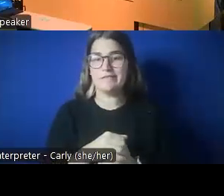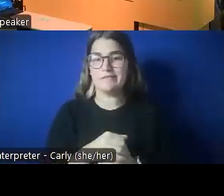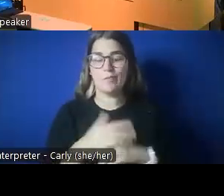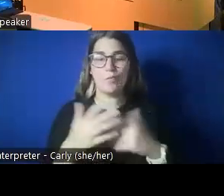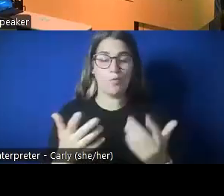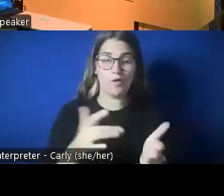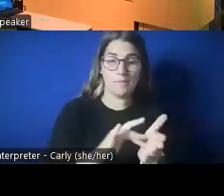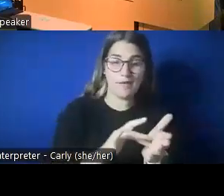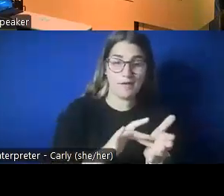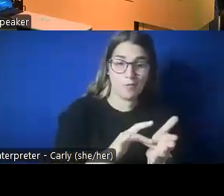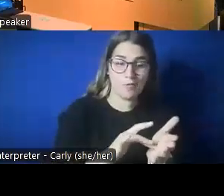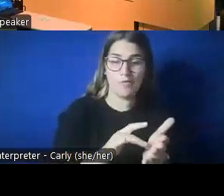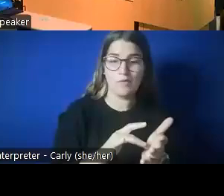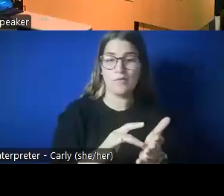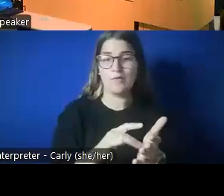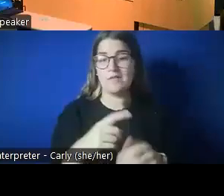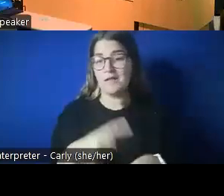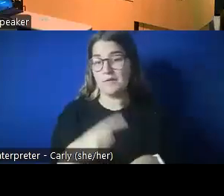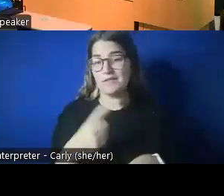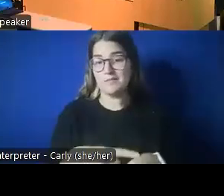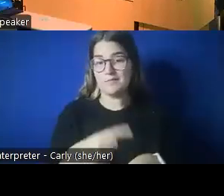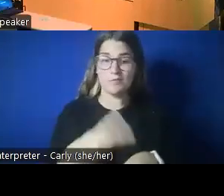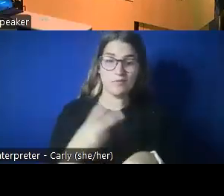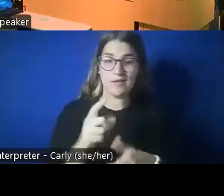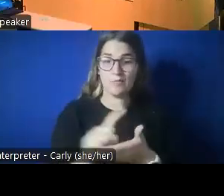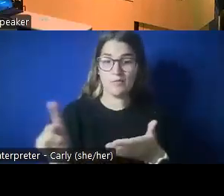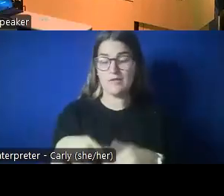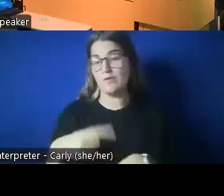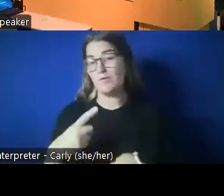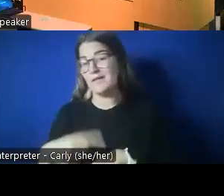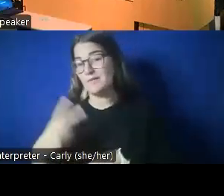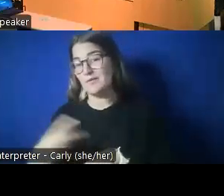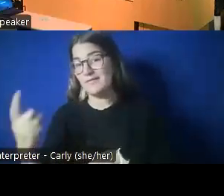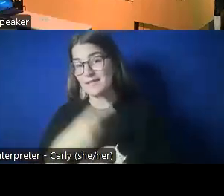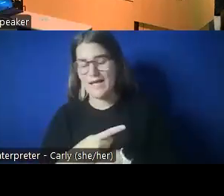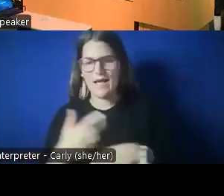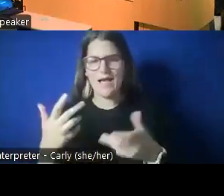marijuana it's like once or twice a week once or twice a day um so we kind of work around it